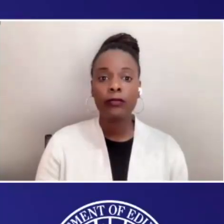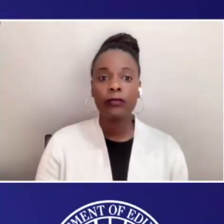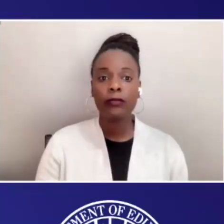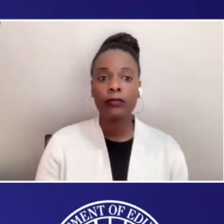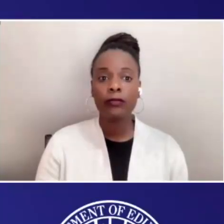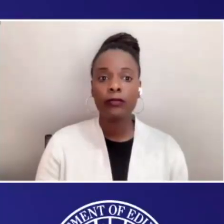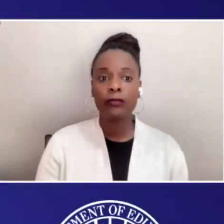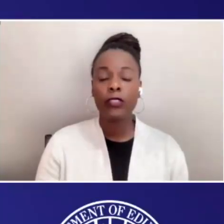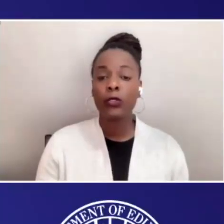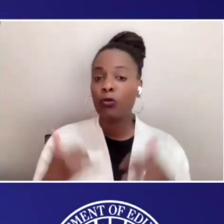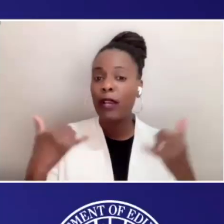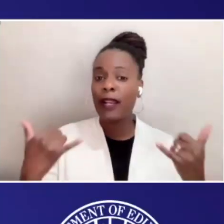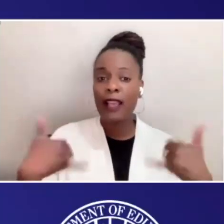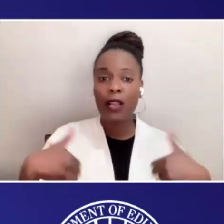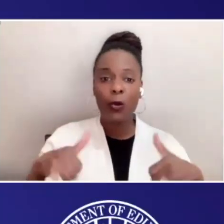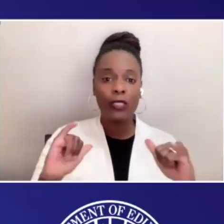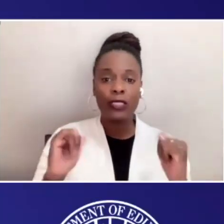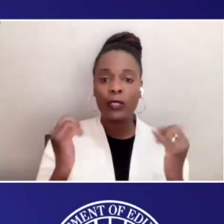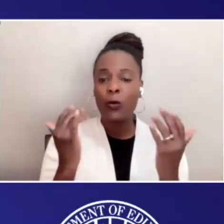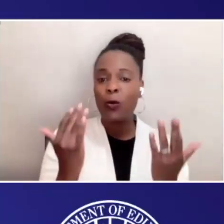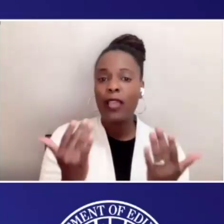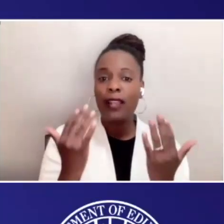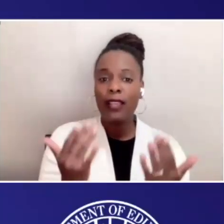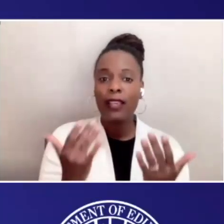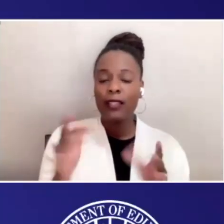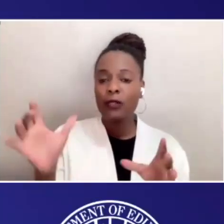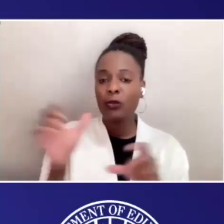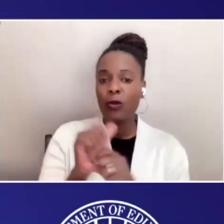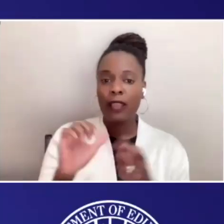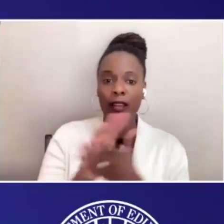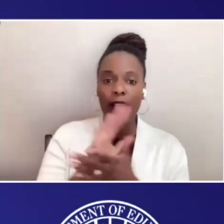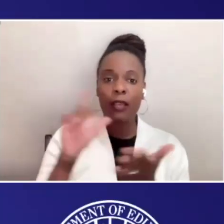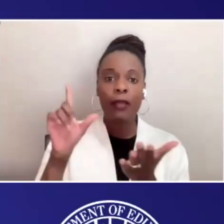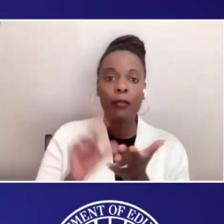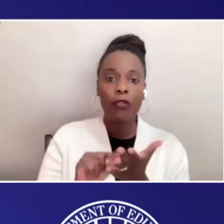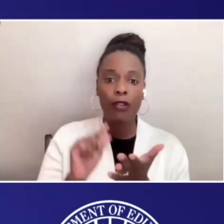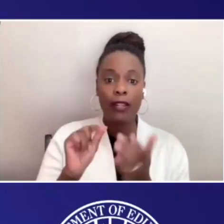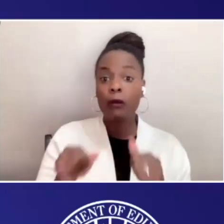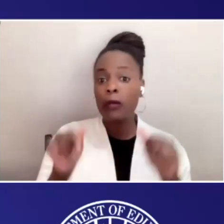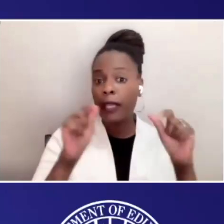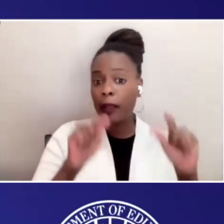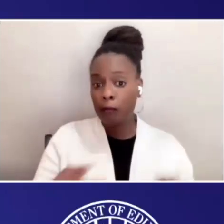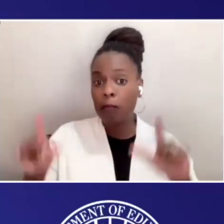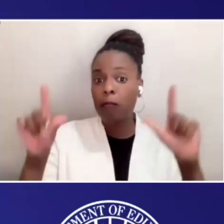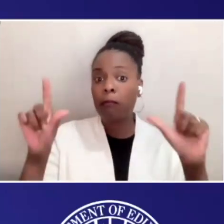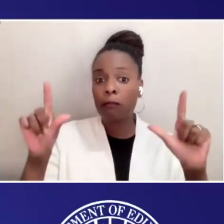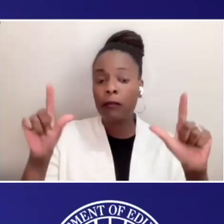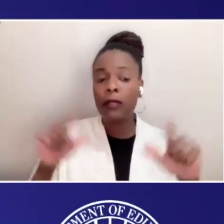we are still waiting to get the document printed. We can put it up on the screen, but that does not help.